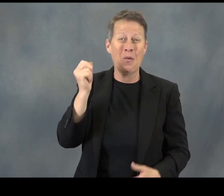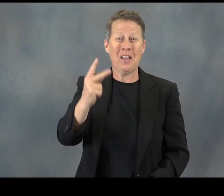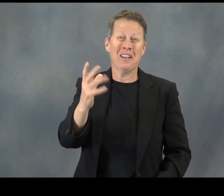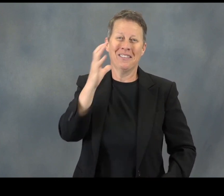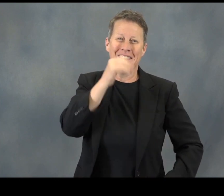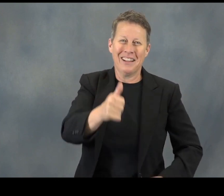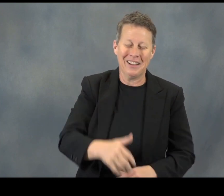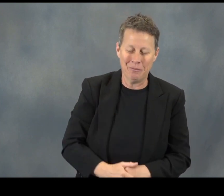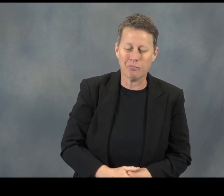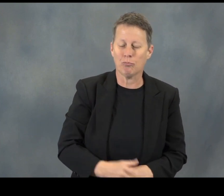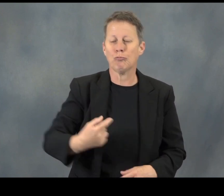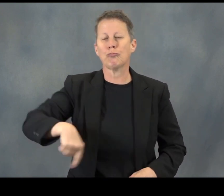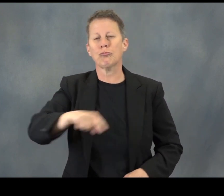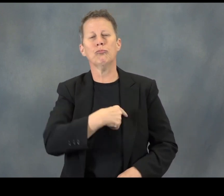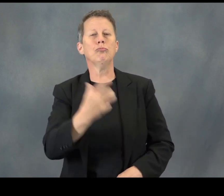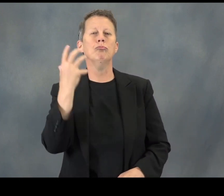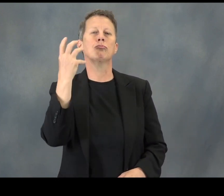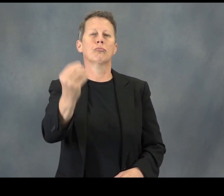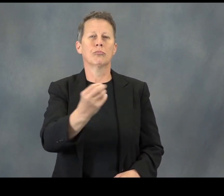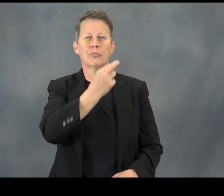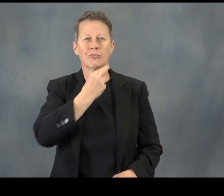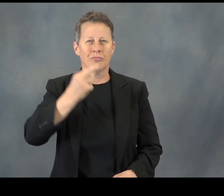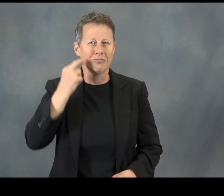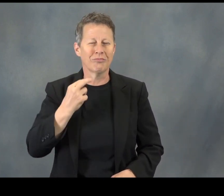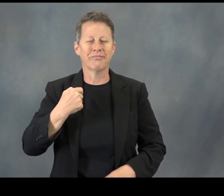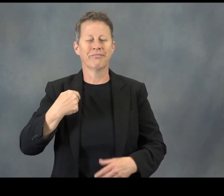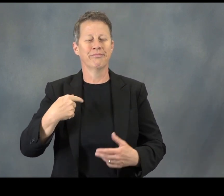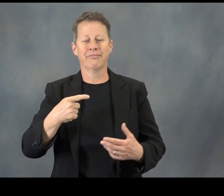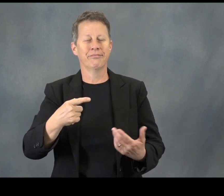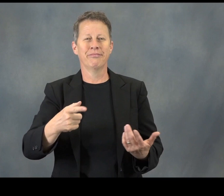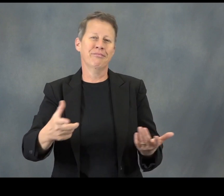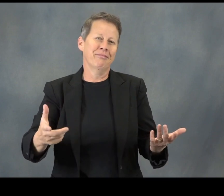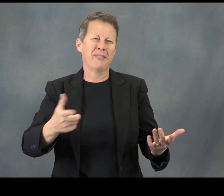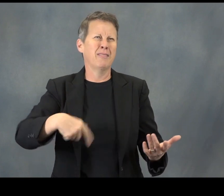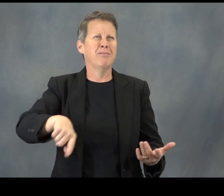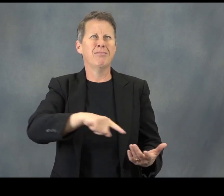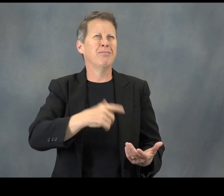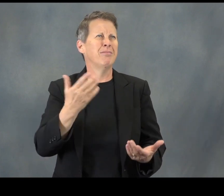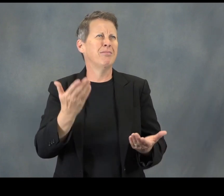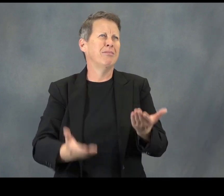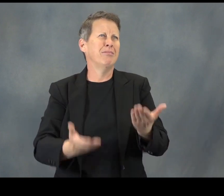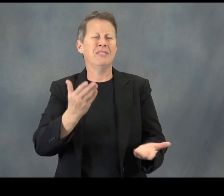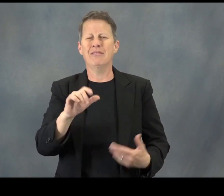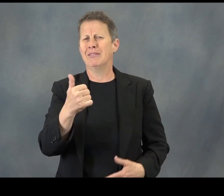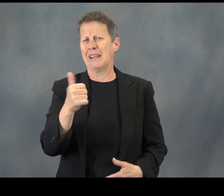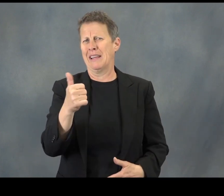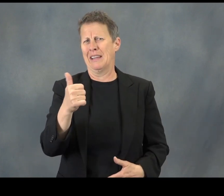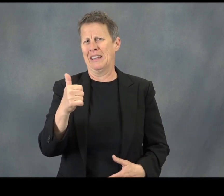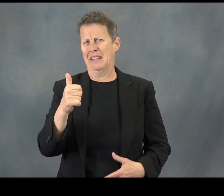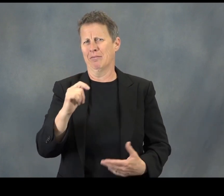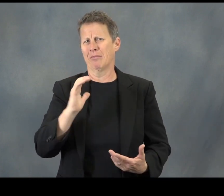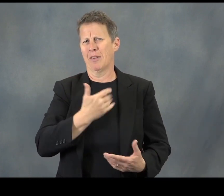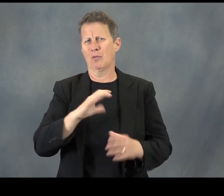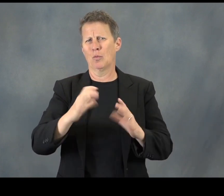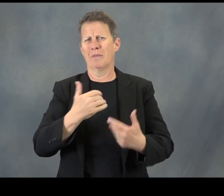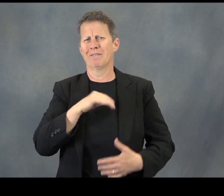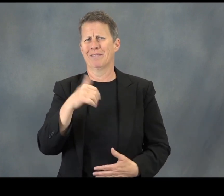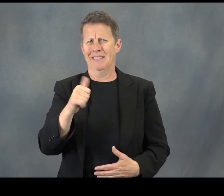So we went to this restaurant and we sat down. And there were a big group of us, like ten, sat down